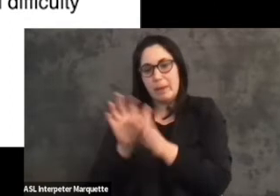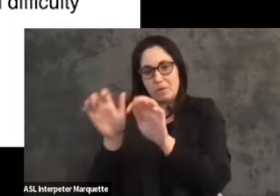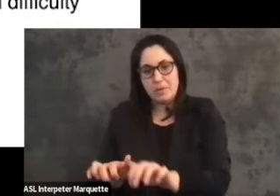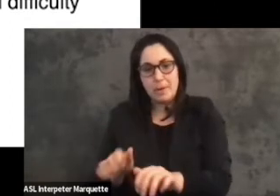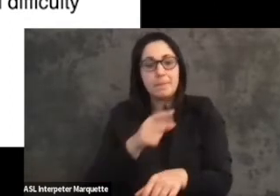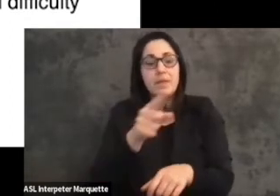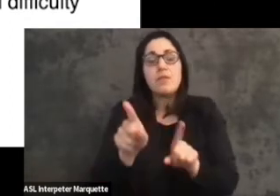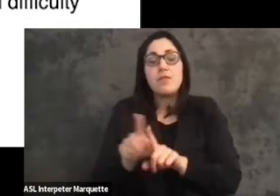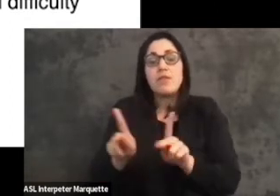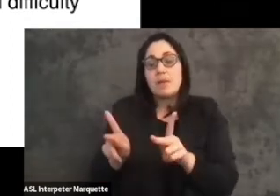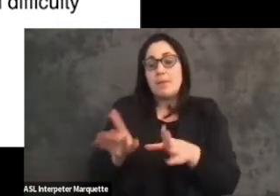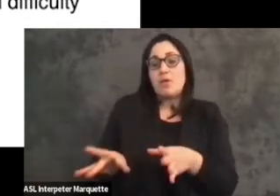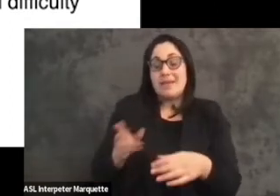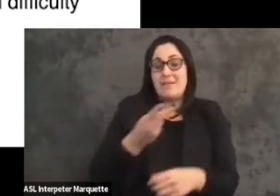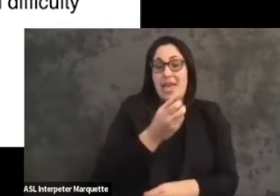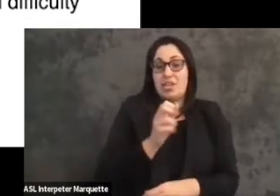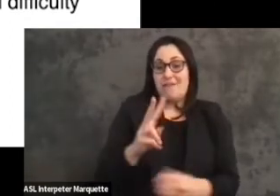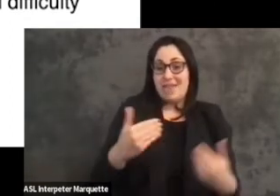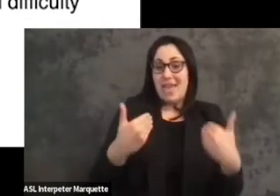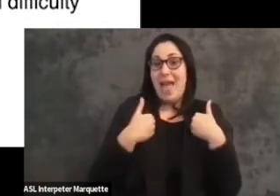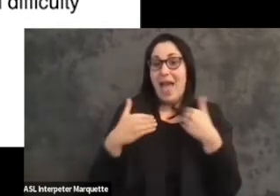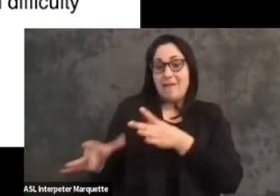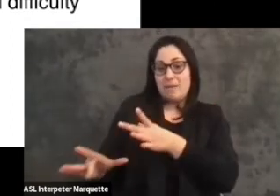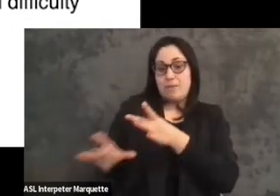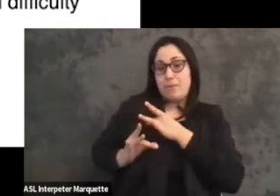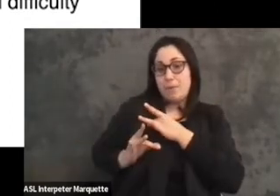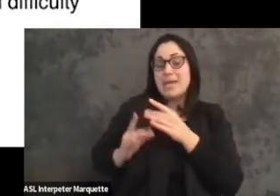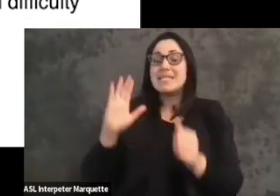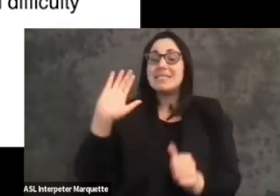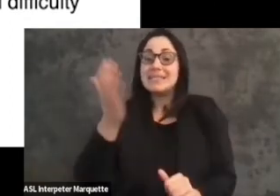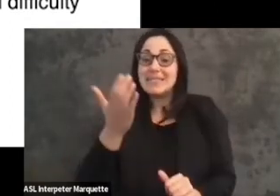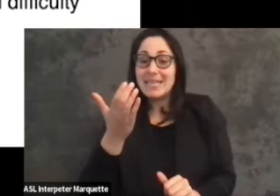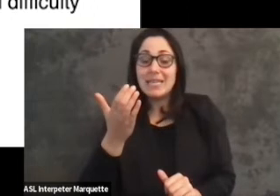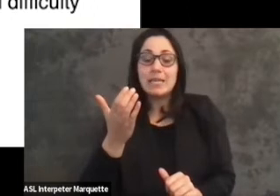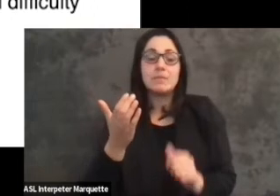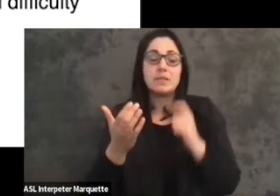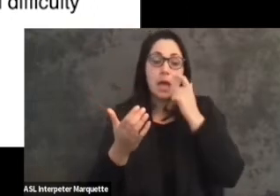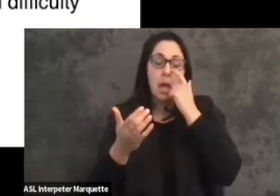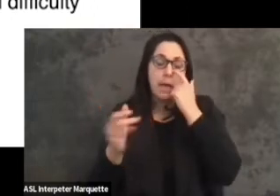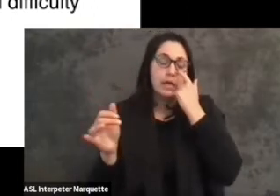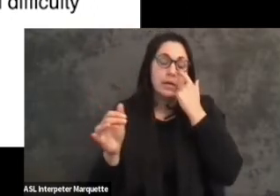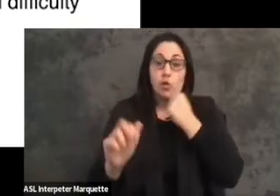I'd encourage you all to take a look at. So, first with regard to the risk of acquiring